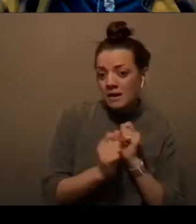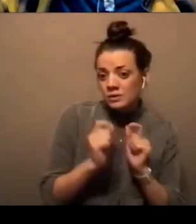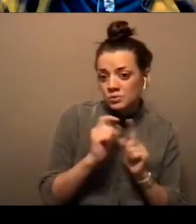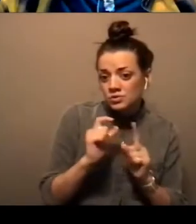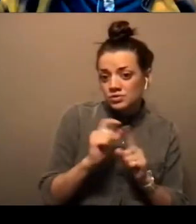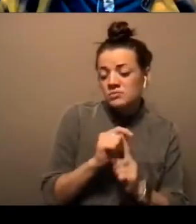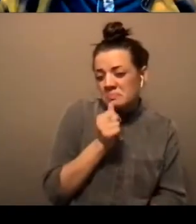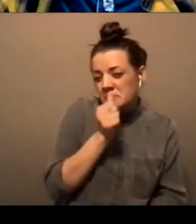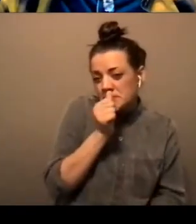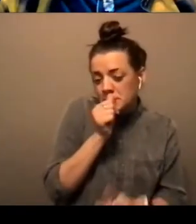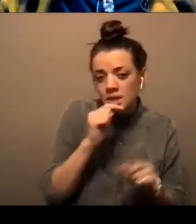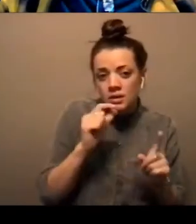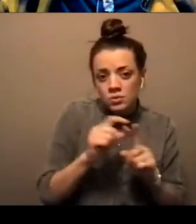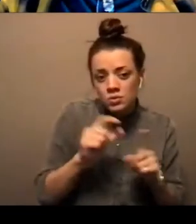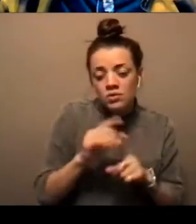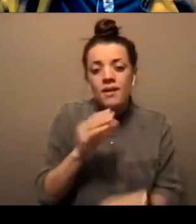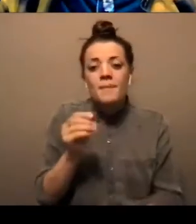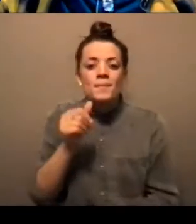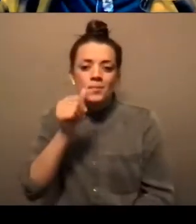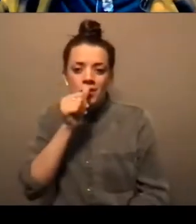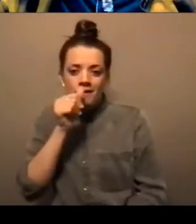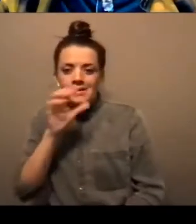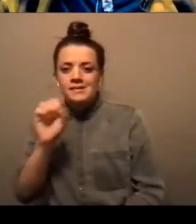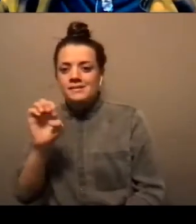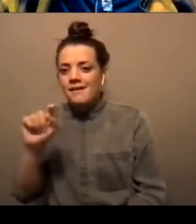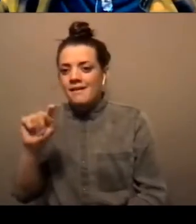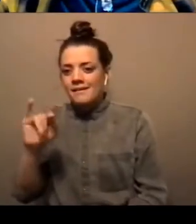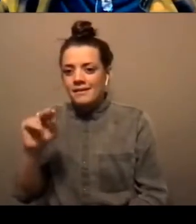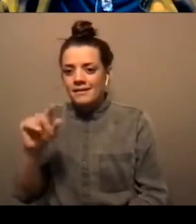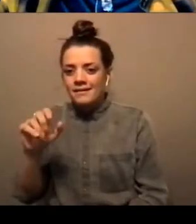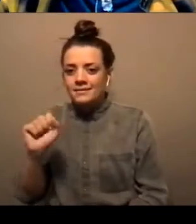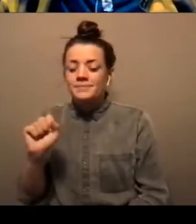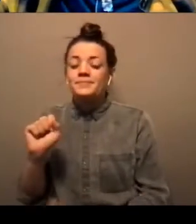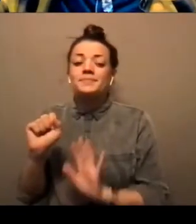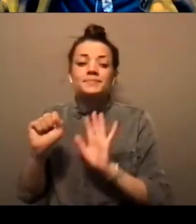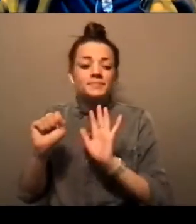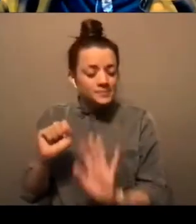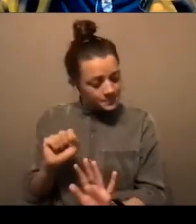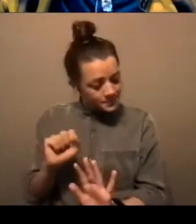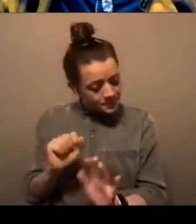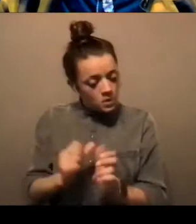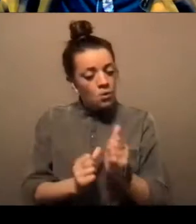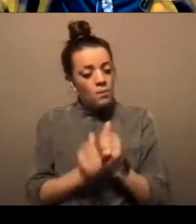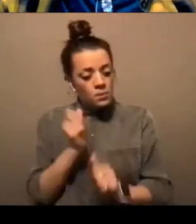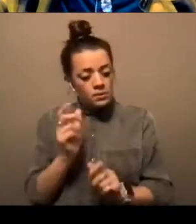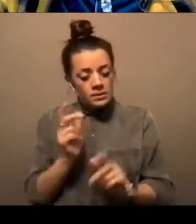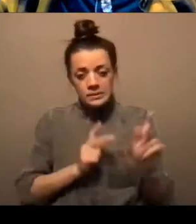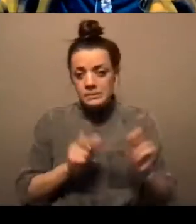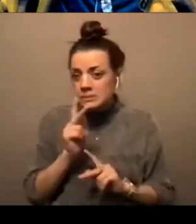Most people are not good at coming up with good passwords or even coming up with unique passwords,